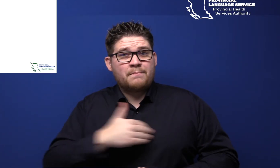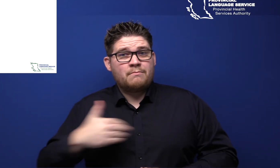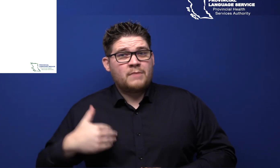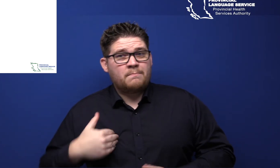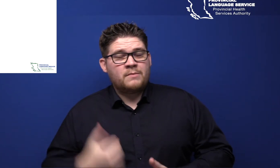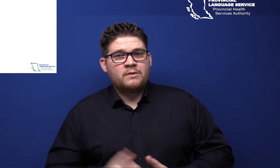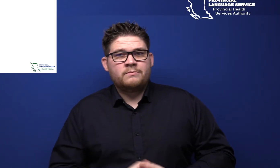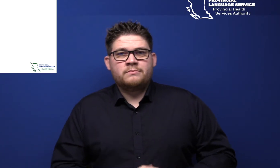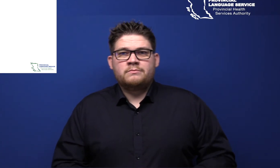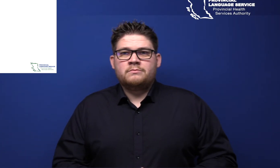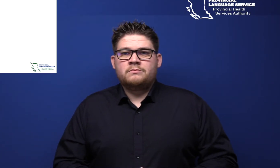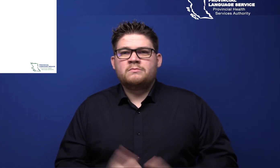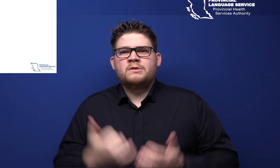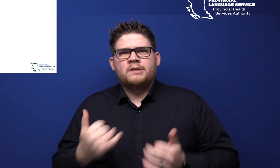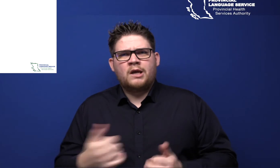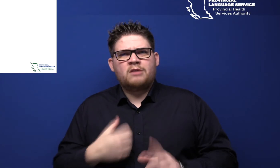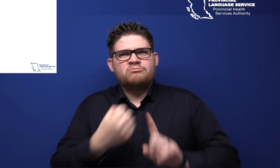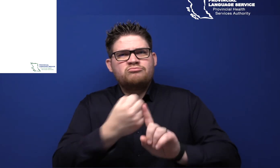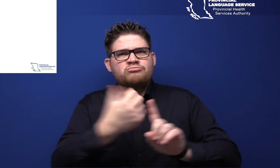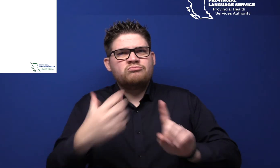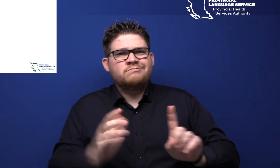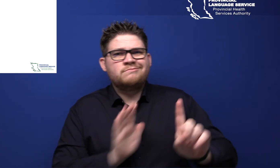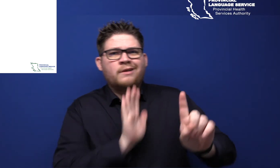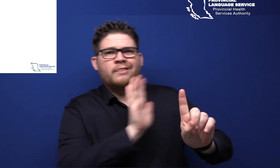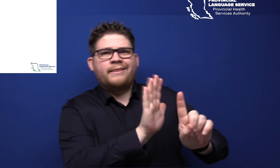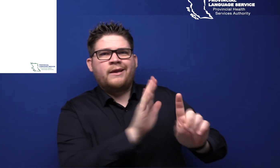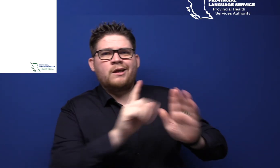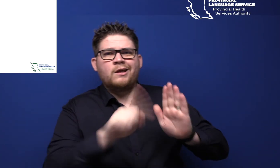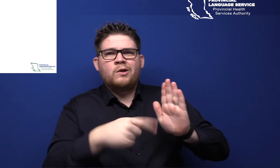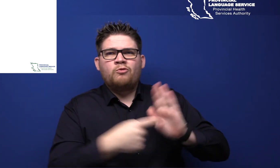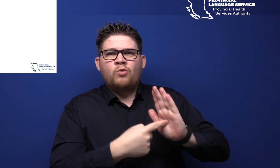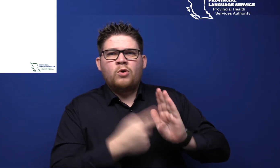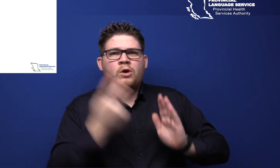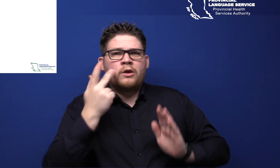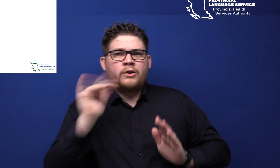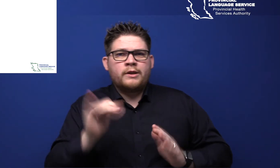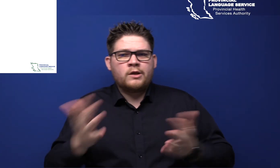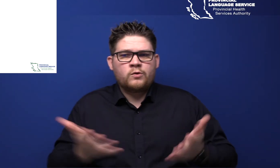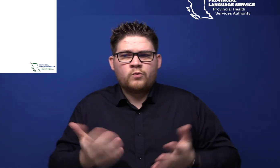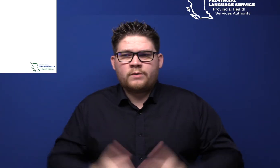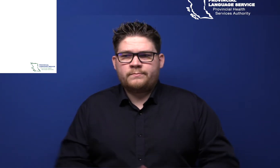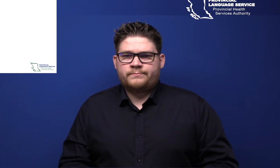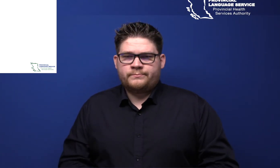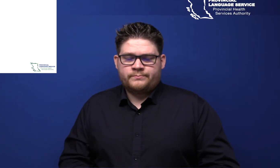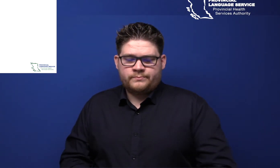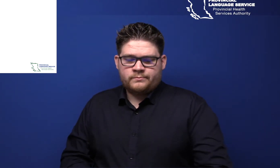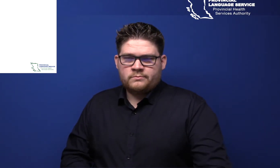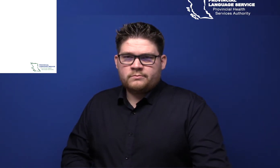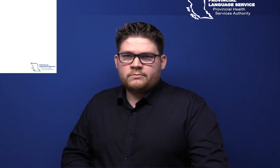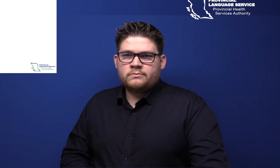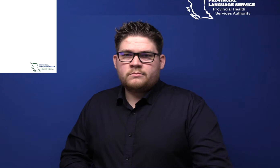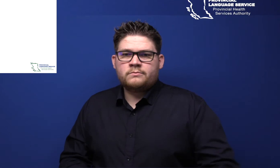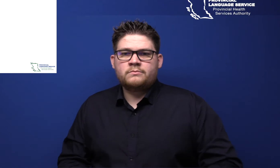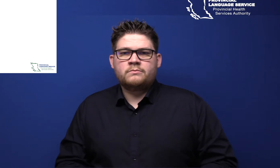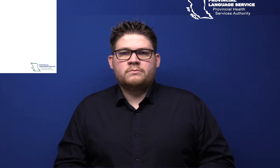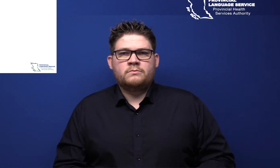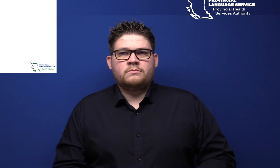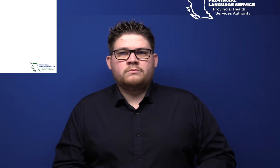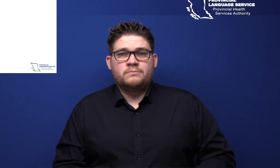NOW THAT WE KNOW THE CAG MEMBERS WOULD LIKE TO OUTLINE THEIR ROLES.